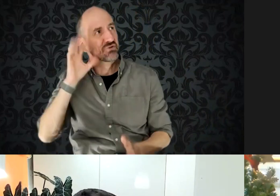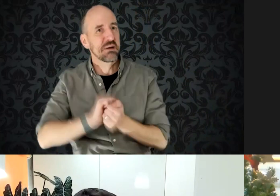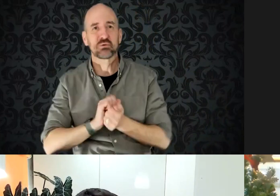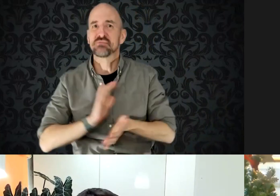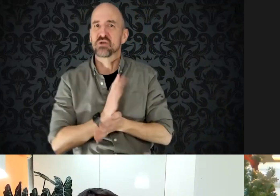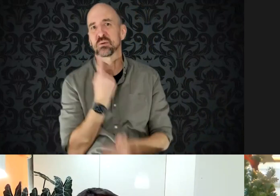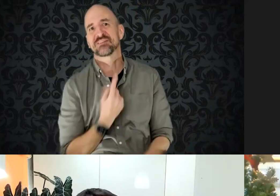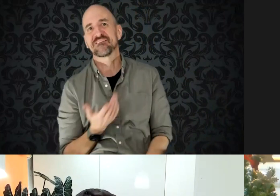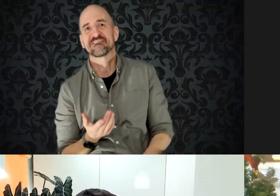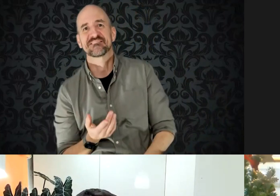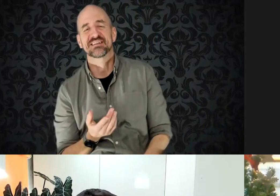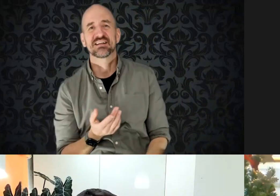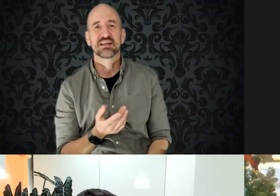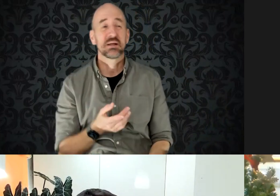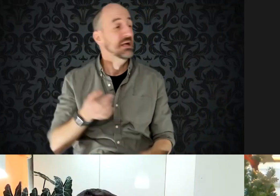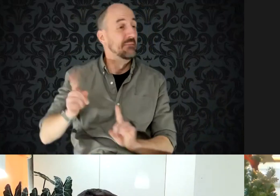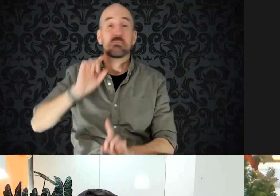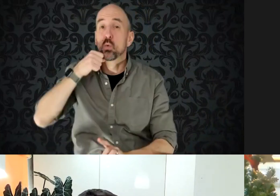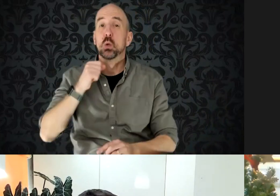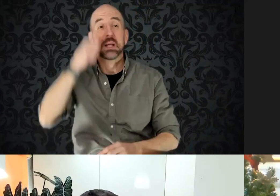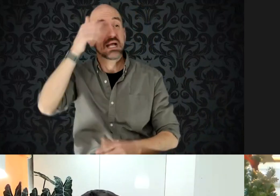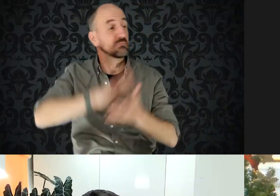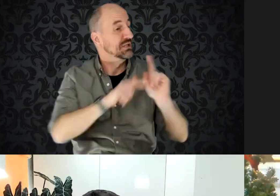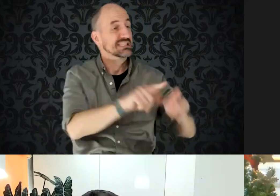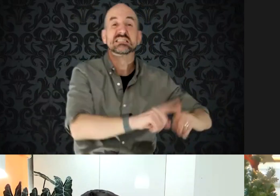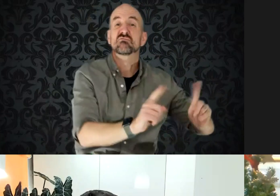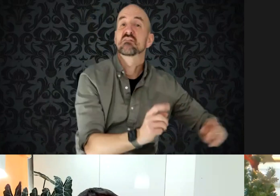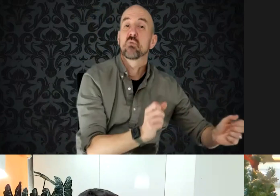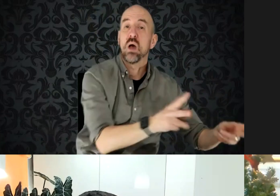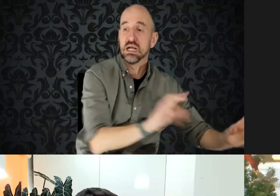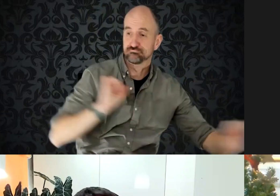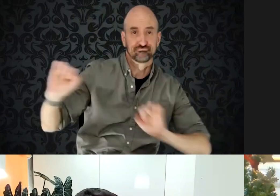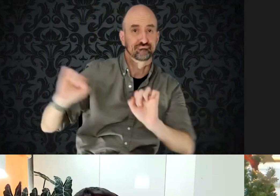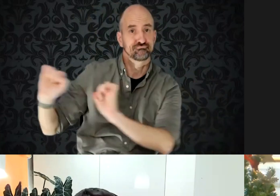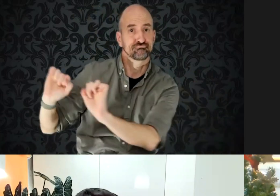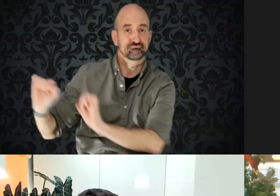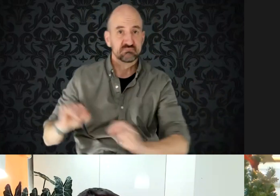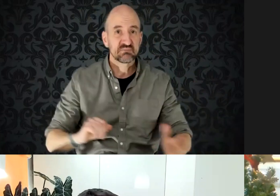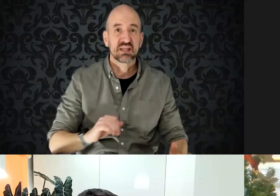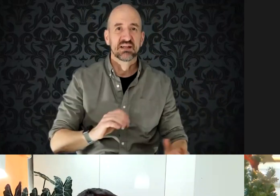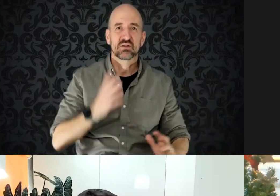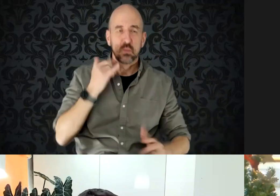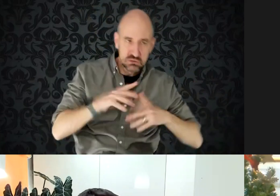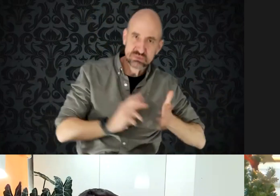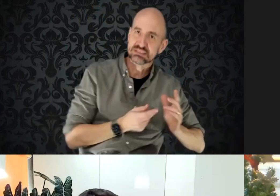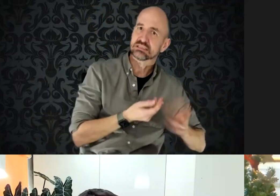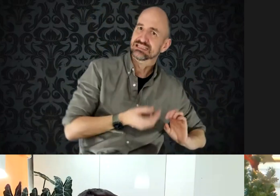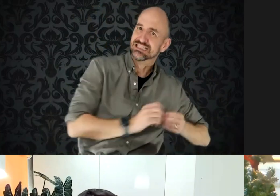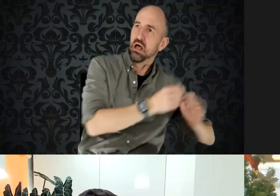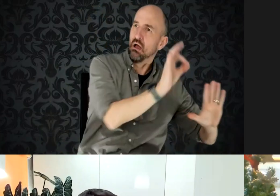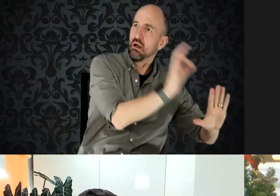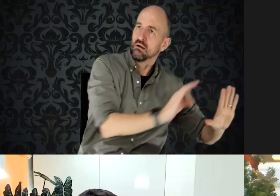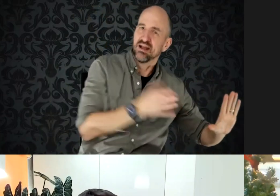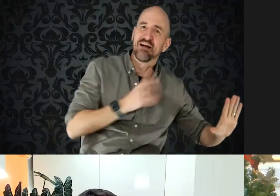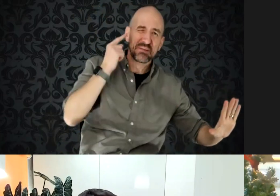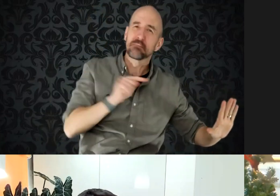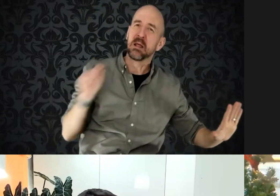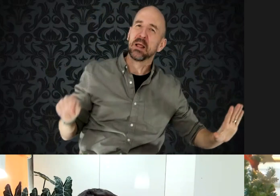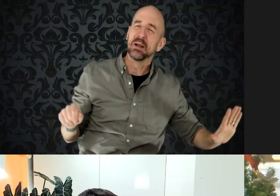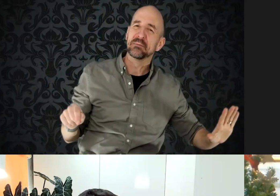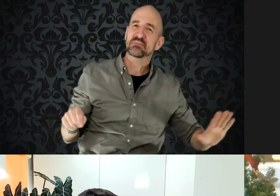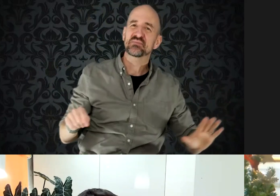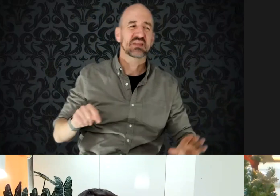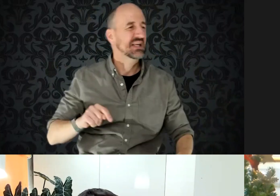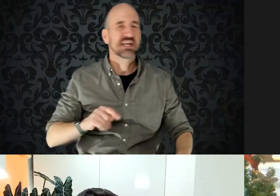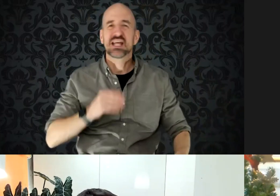also have those quiet spaces where someone